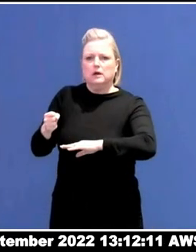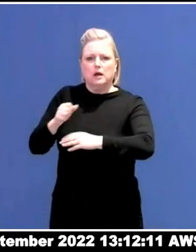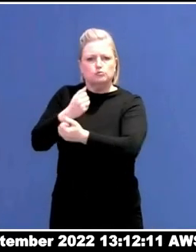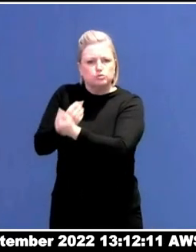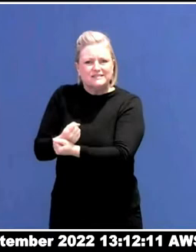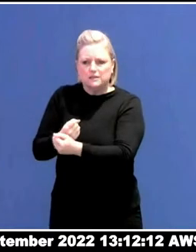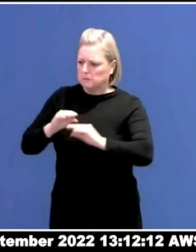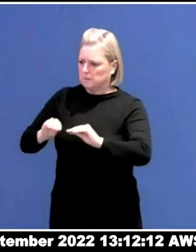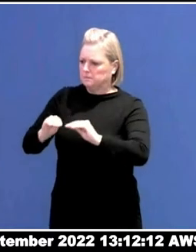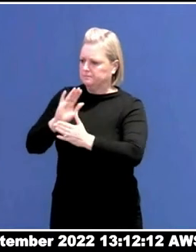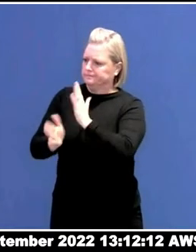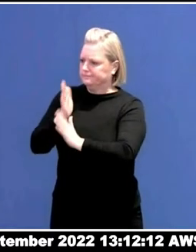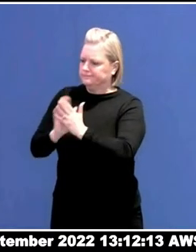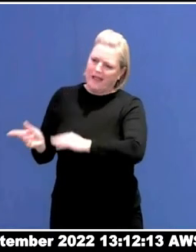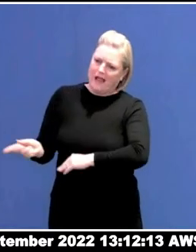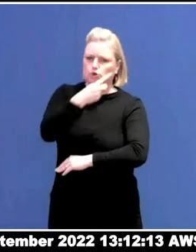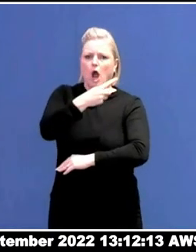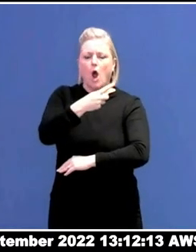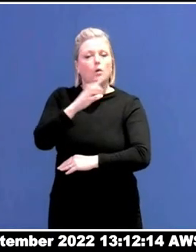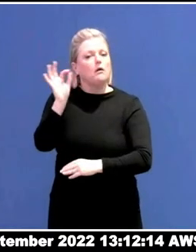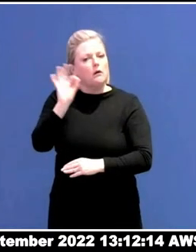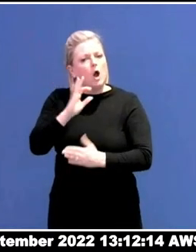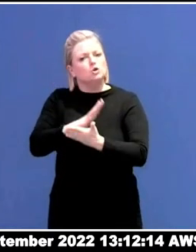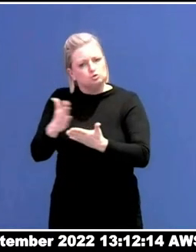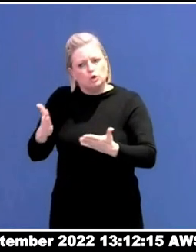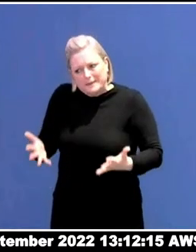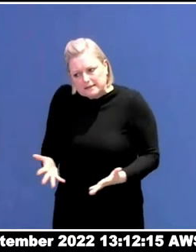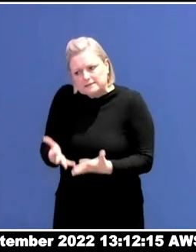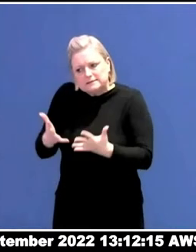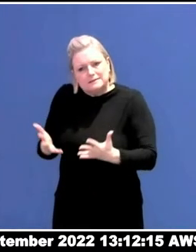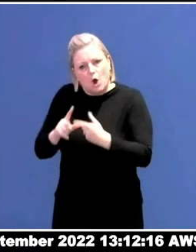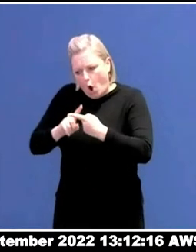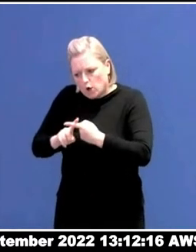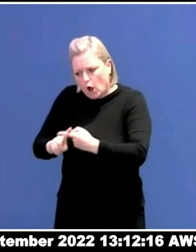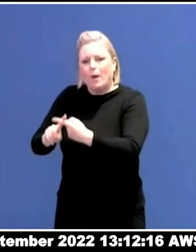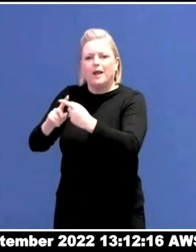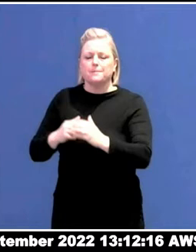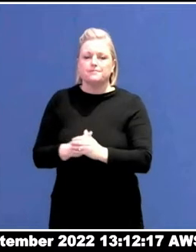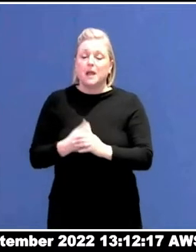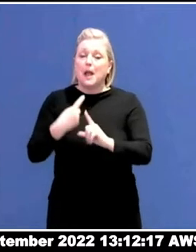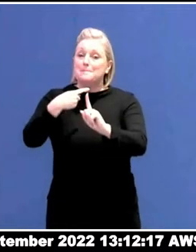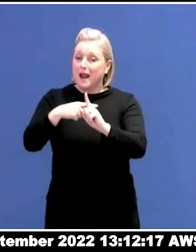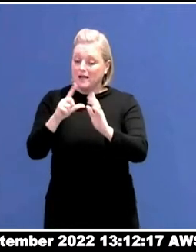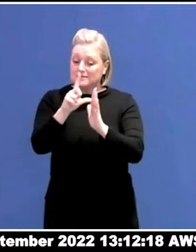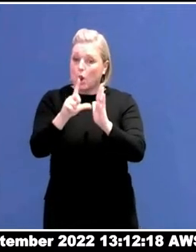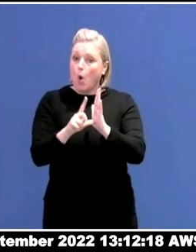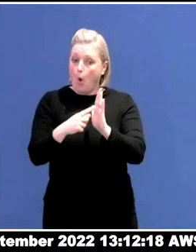then being released back into the same situation. It's about that ongoing support prior, where legislation - certain offences have been